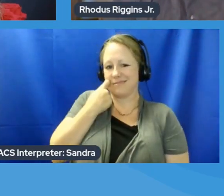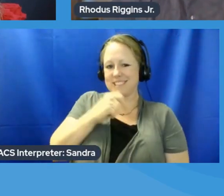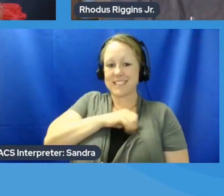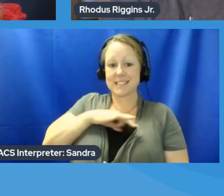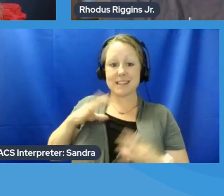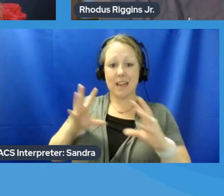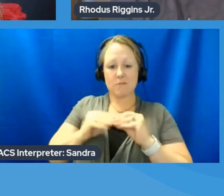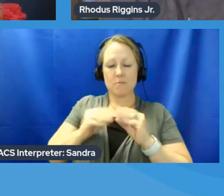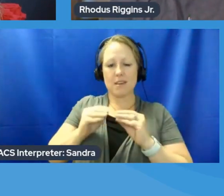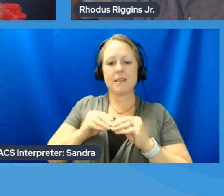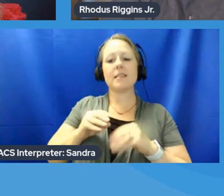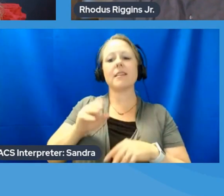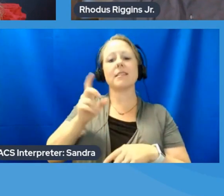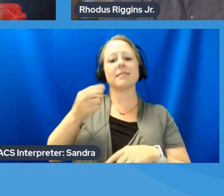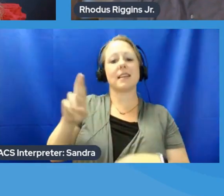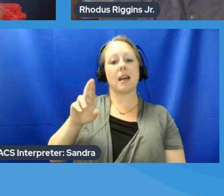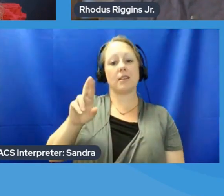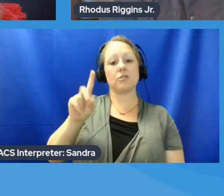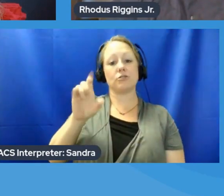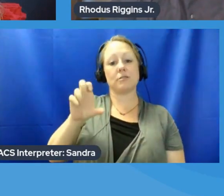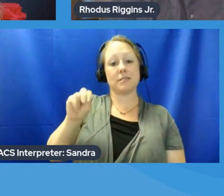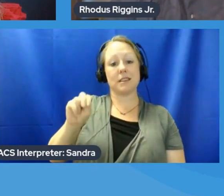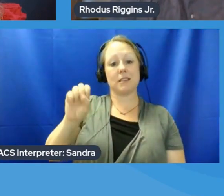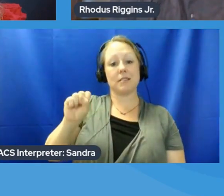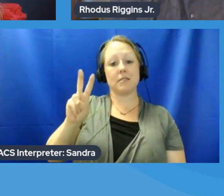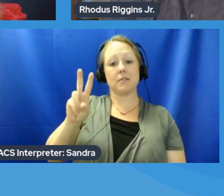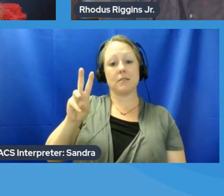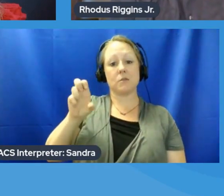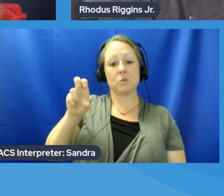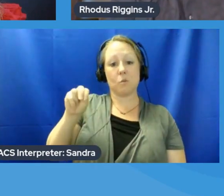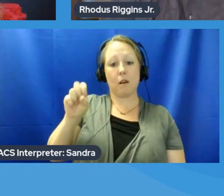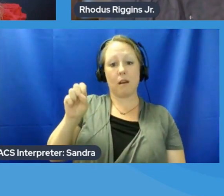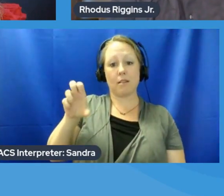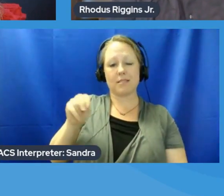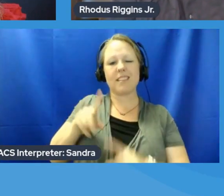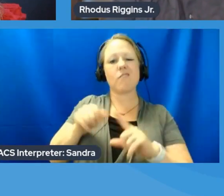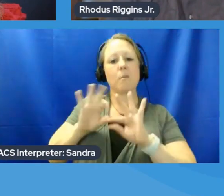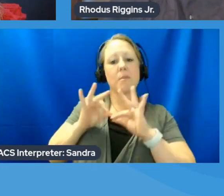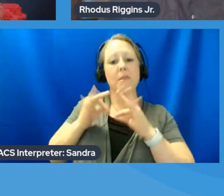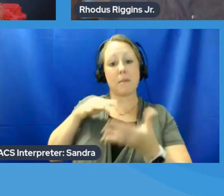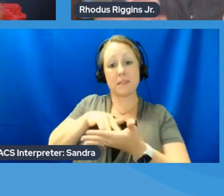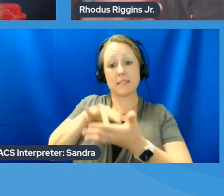of the human development and family studies department just simply reminded us that